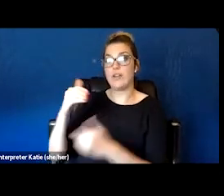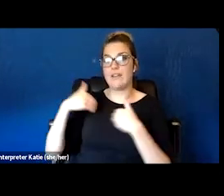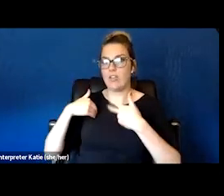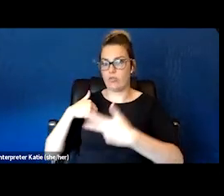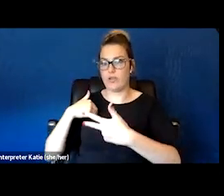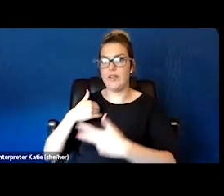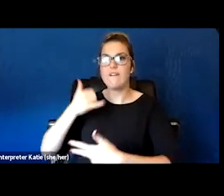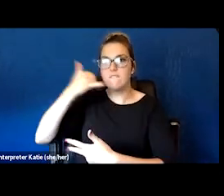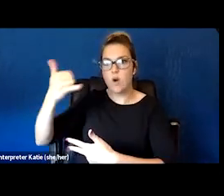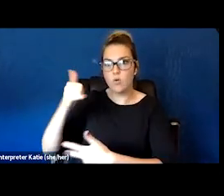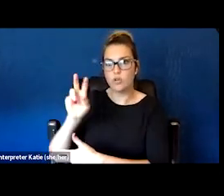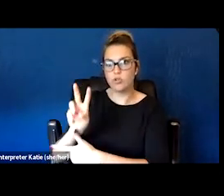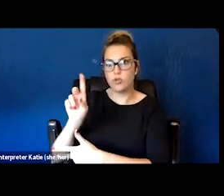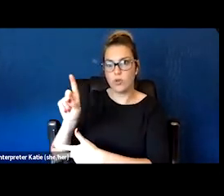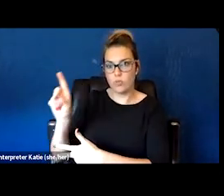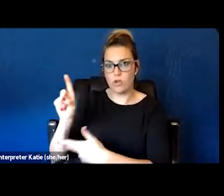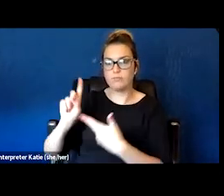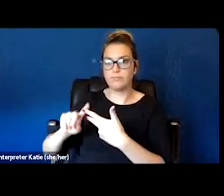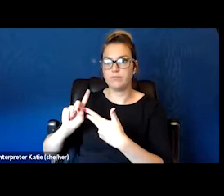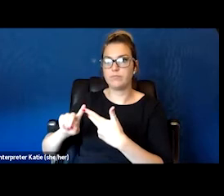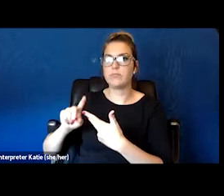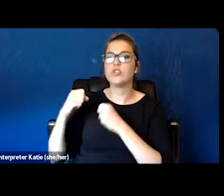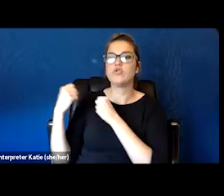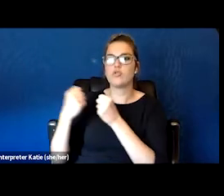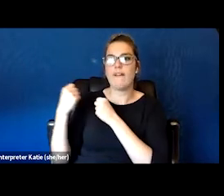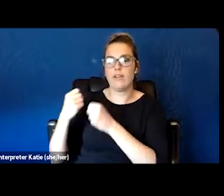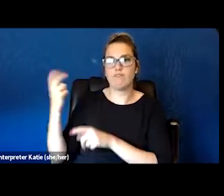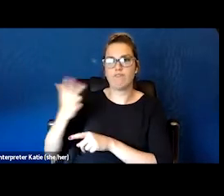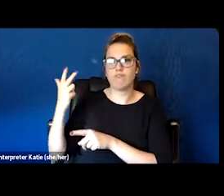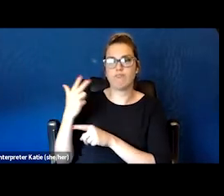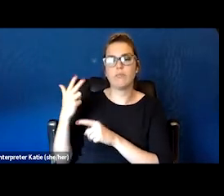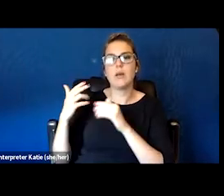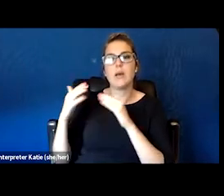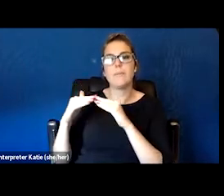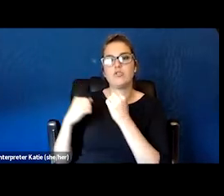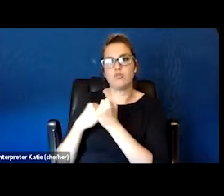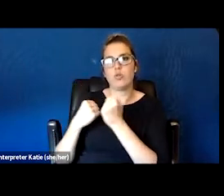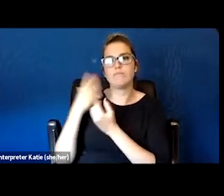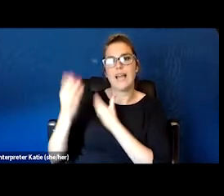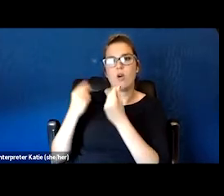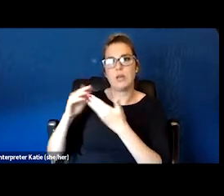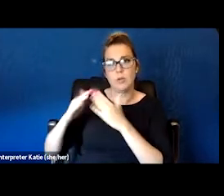we have our mobile outreach teams, which are peer supports that are going out into the field and meeting people where they're at.